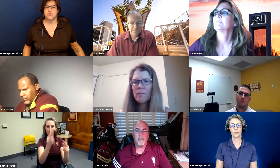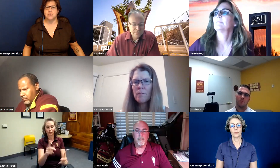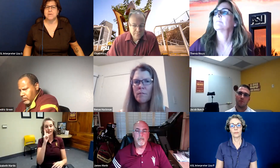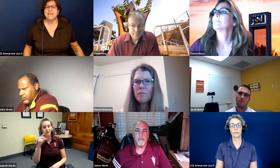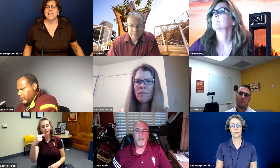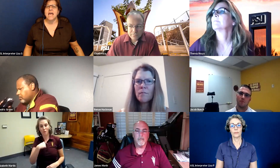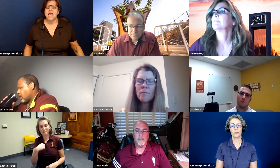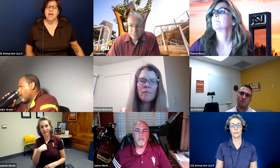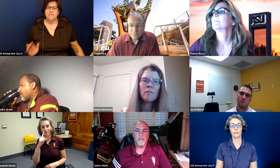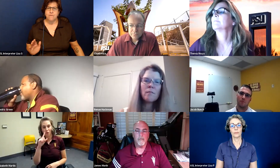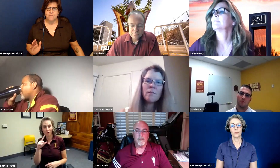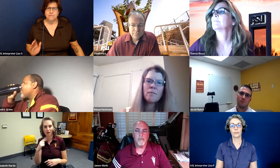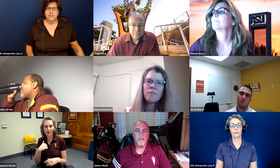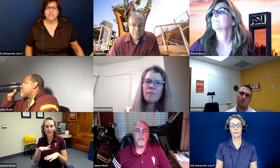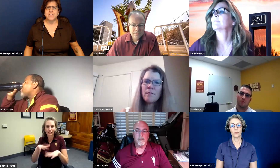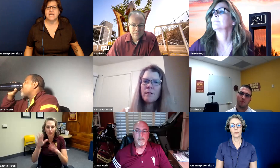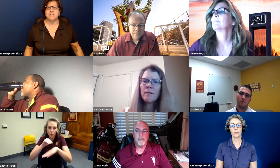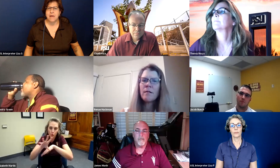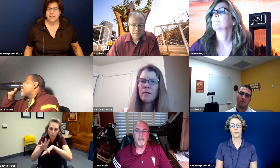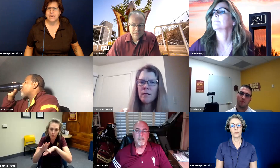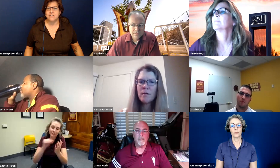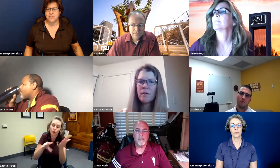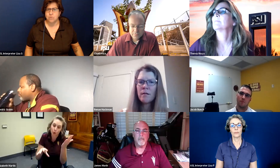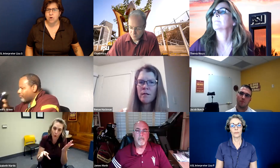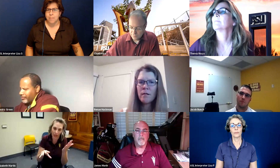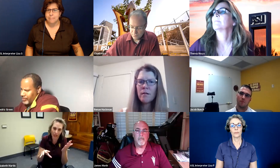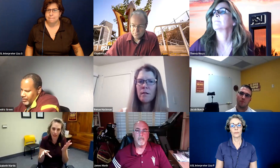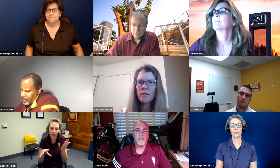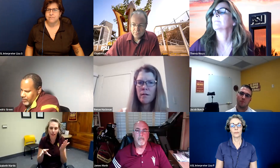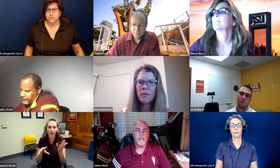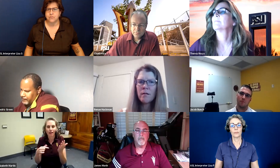to be fit for the independent individual student.